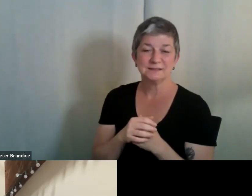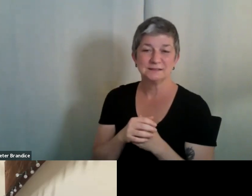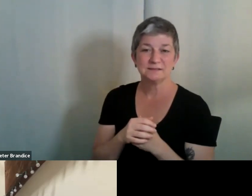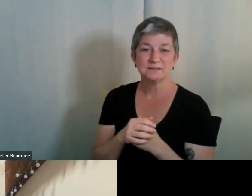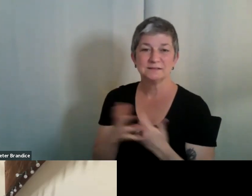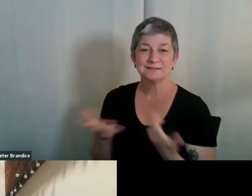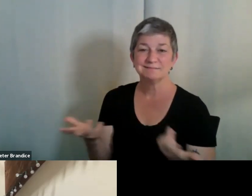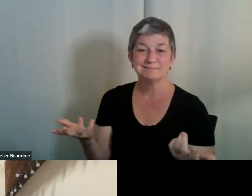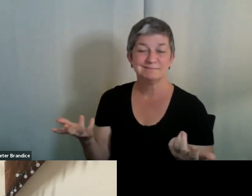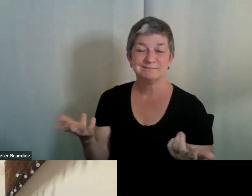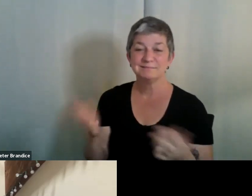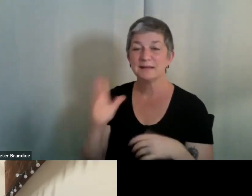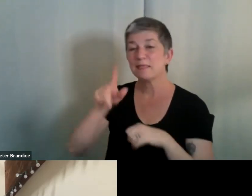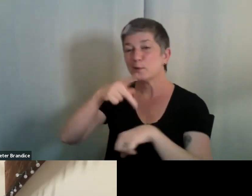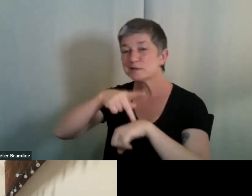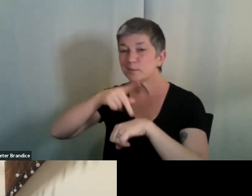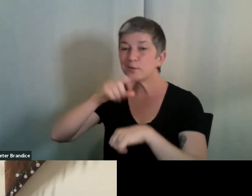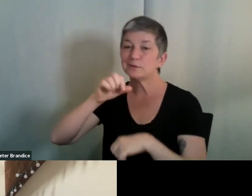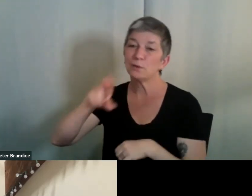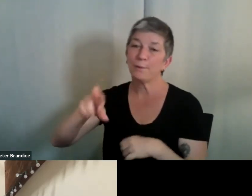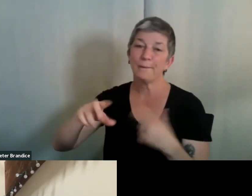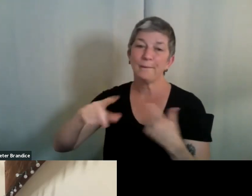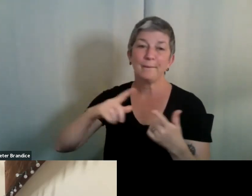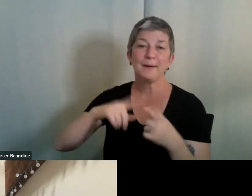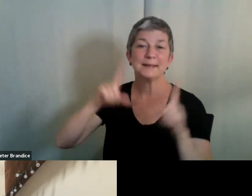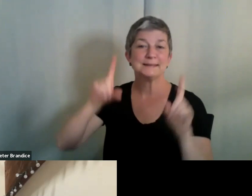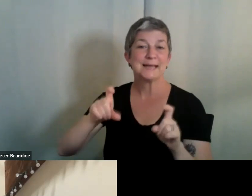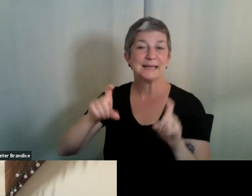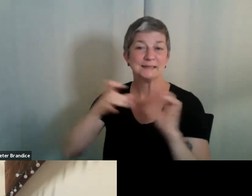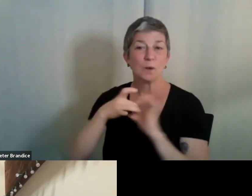whether it be principals or testing coordinators, don't have